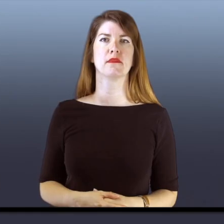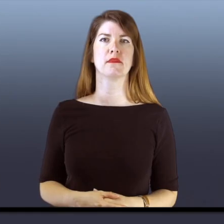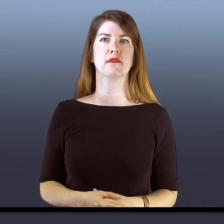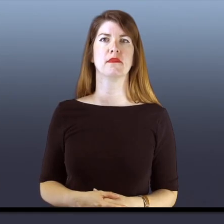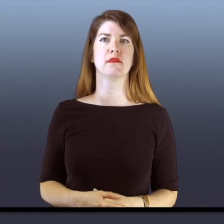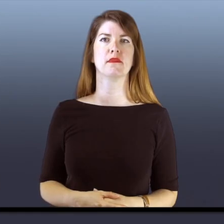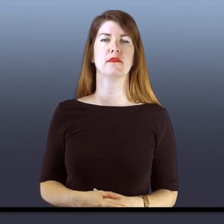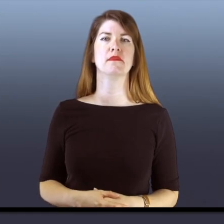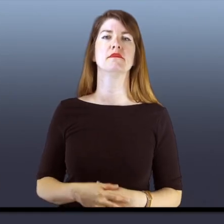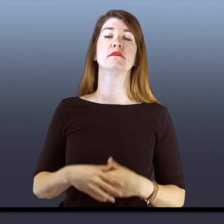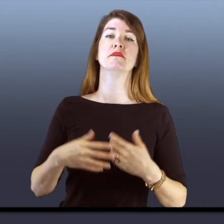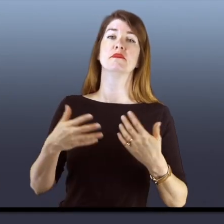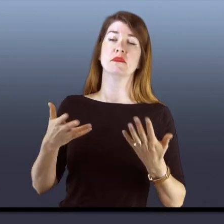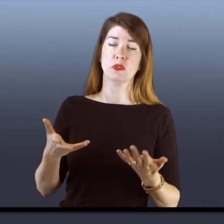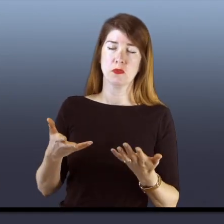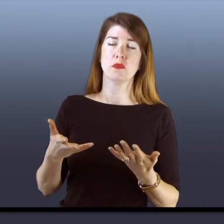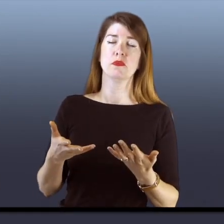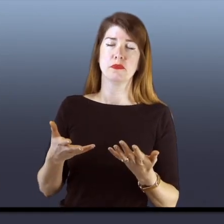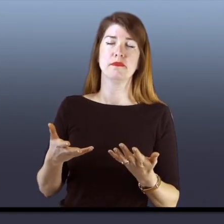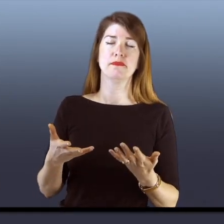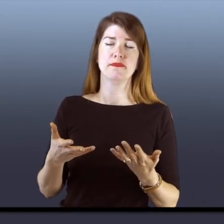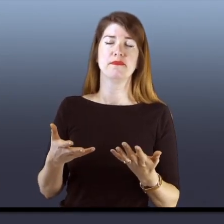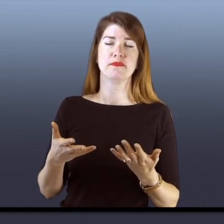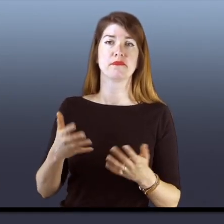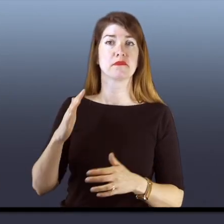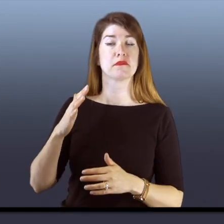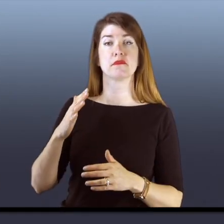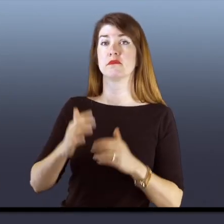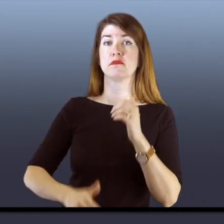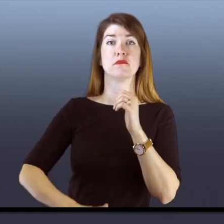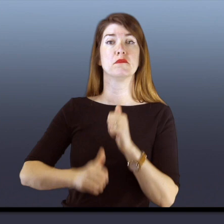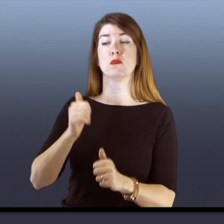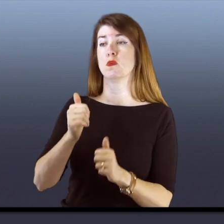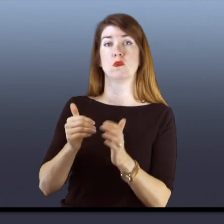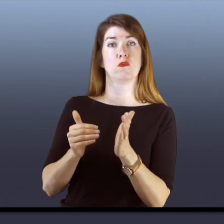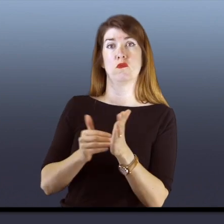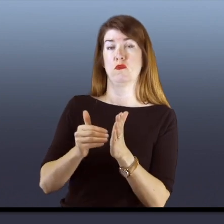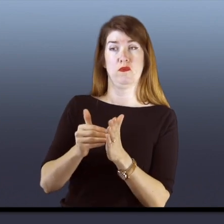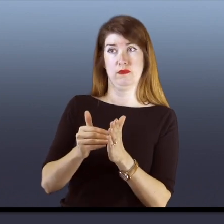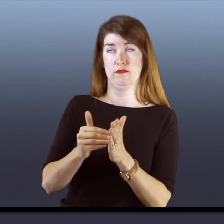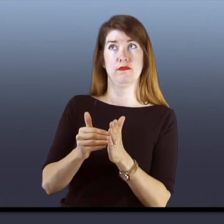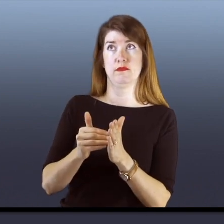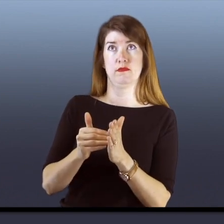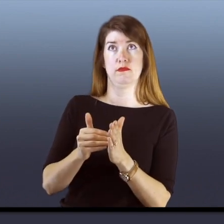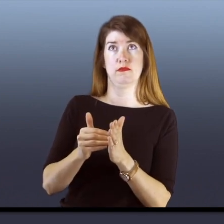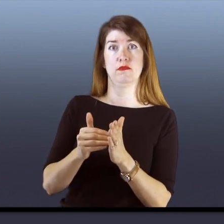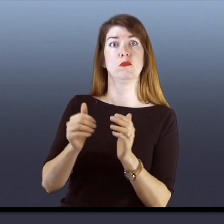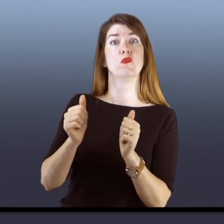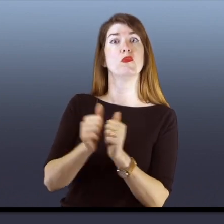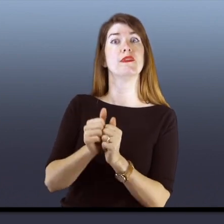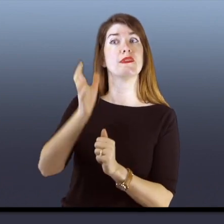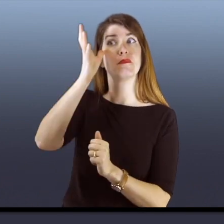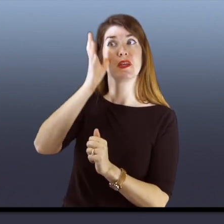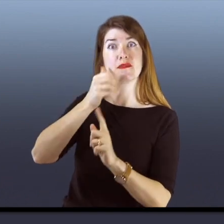So most of the time, with the hearing parents with a hearing child,